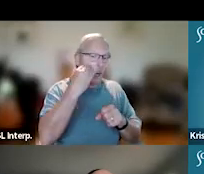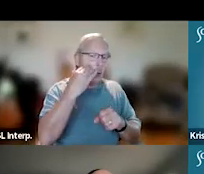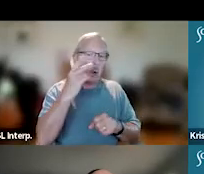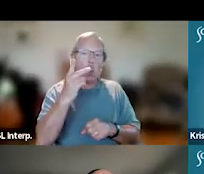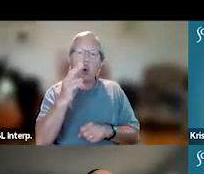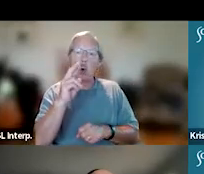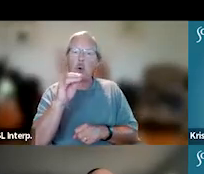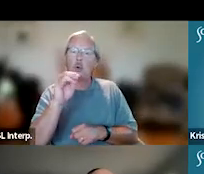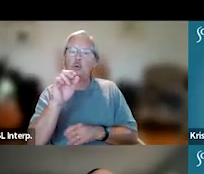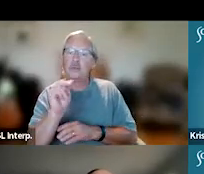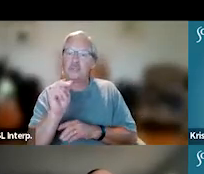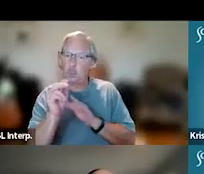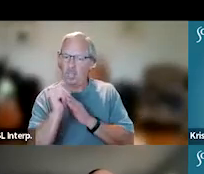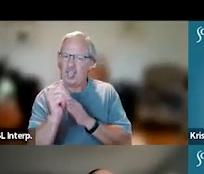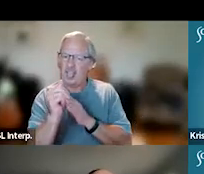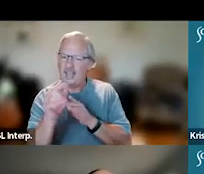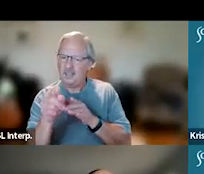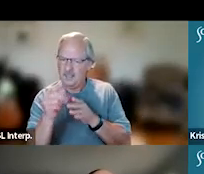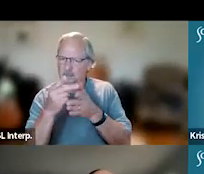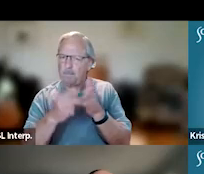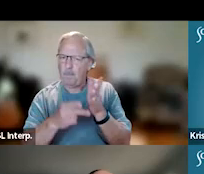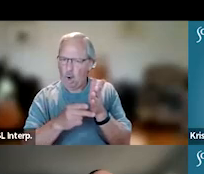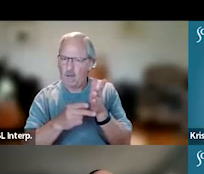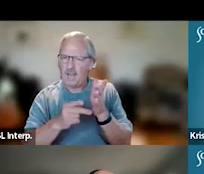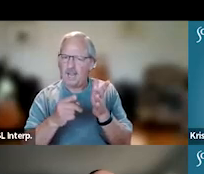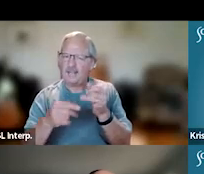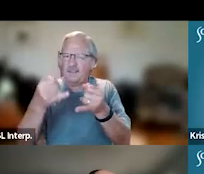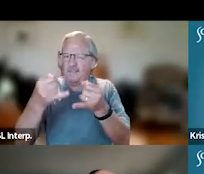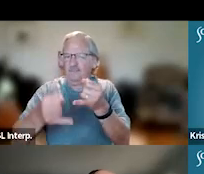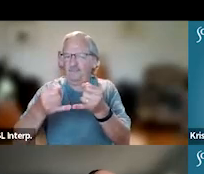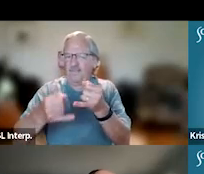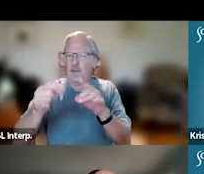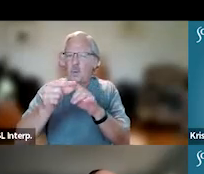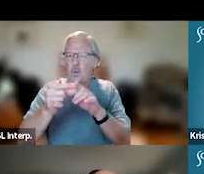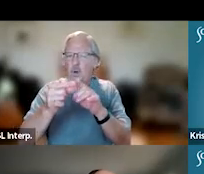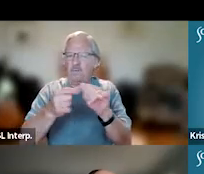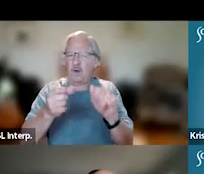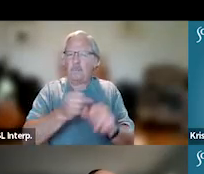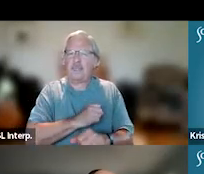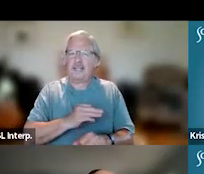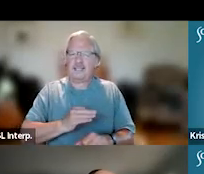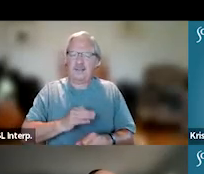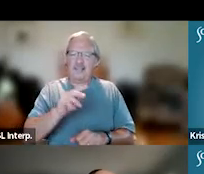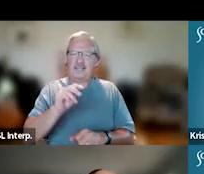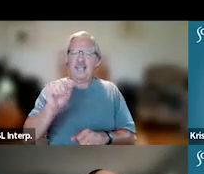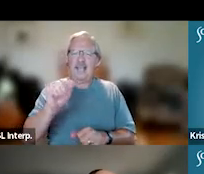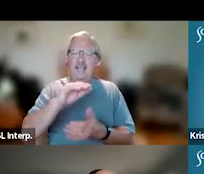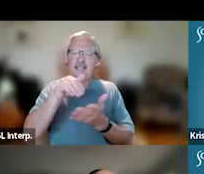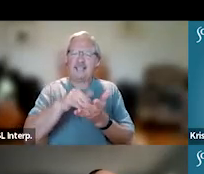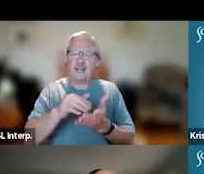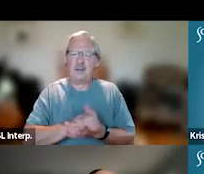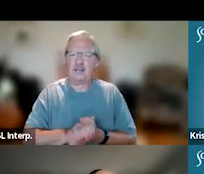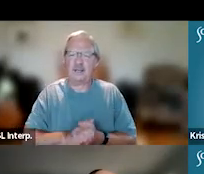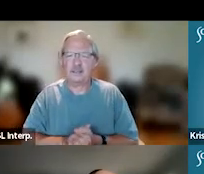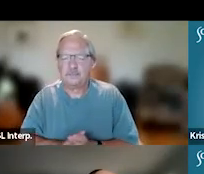this section and give some final words from the staff at the TA Center. Yeah, thank you, Abby.